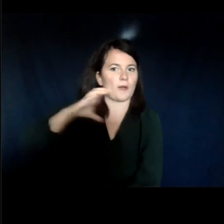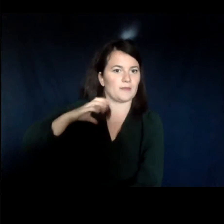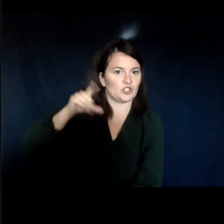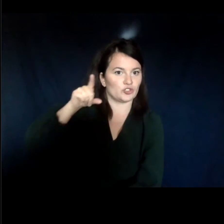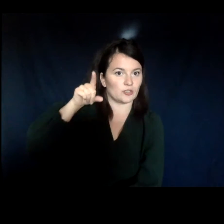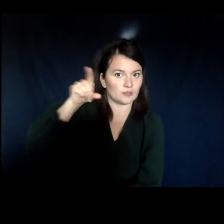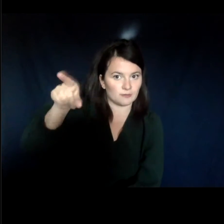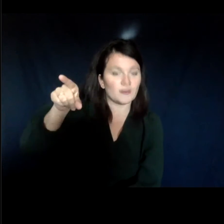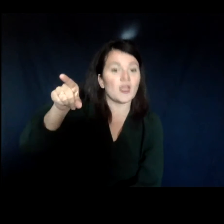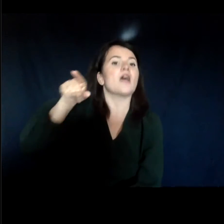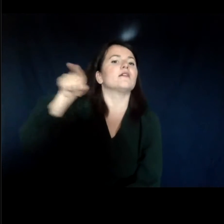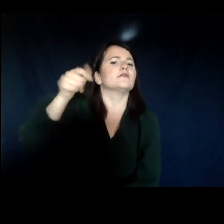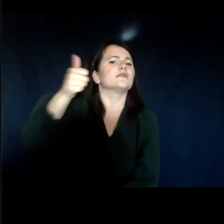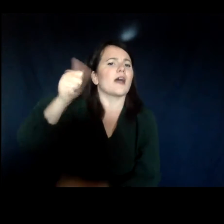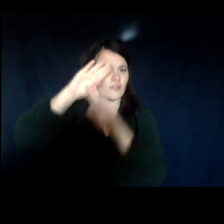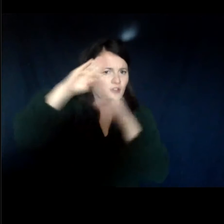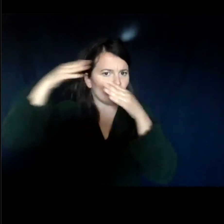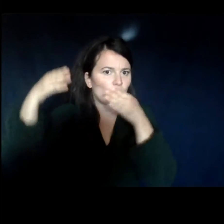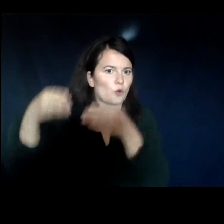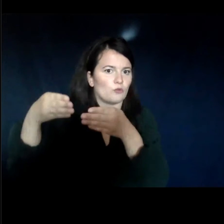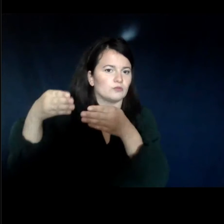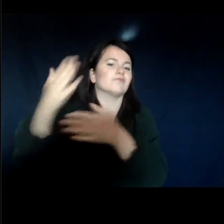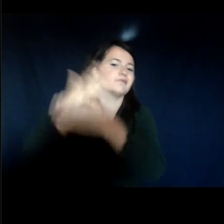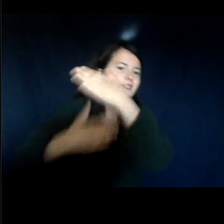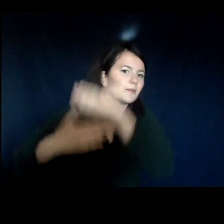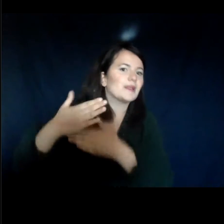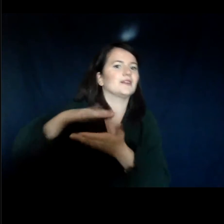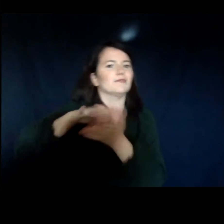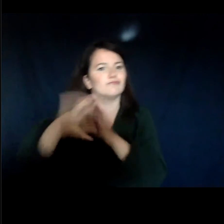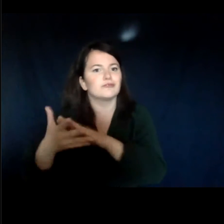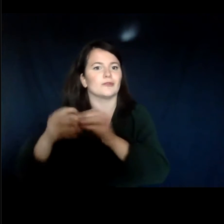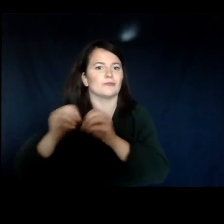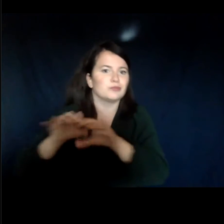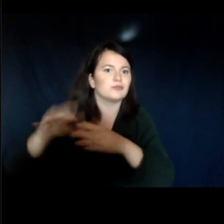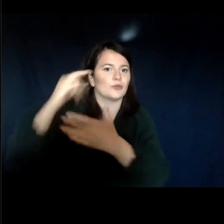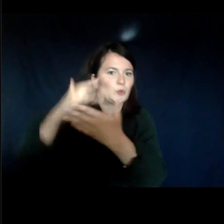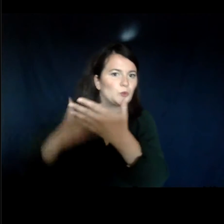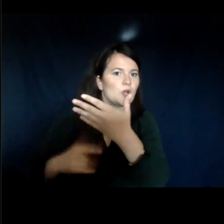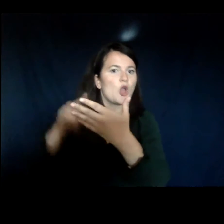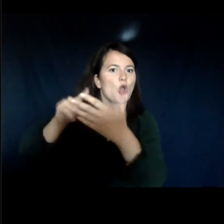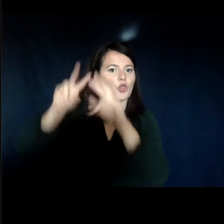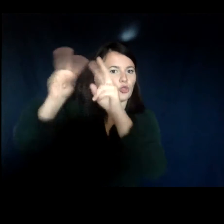We'd like to thank the Commission for making this effort to participate.